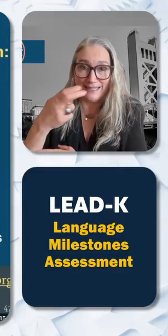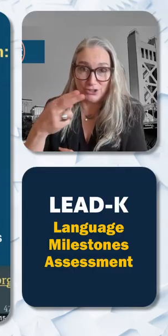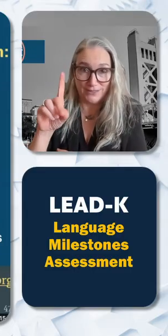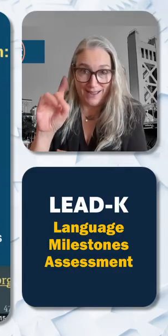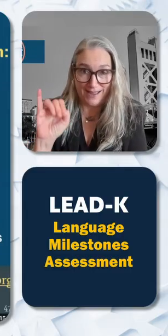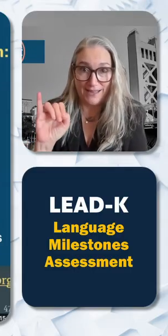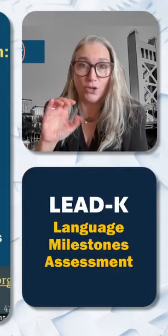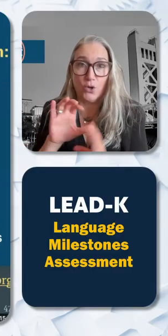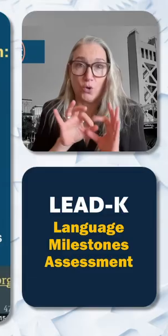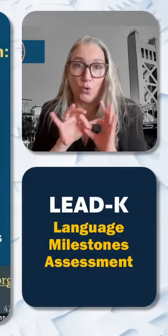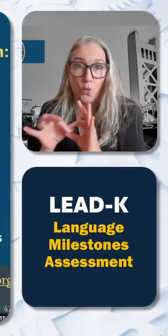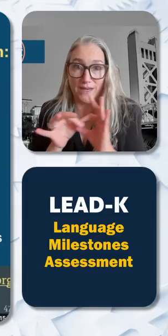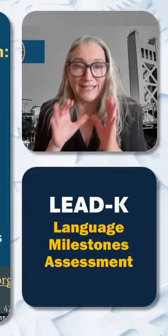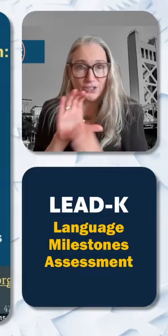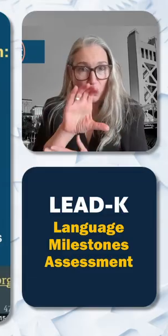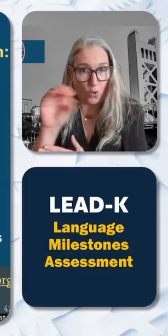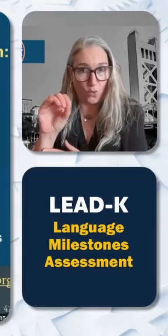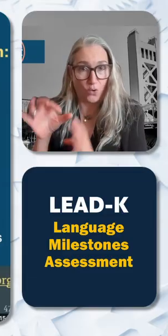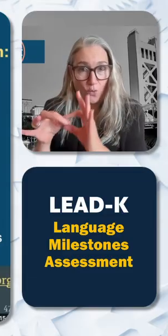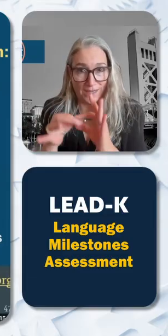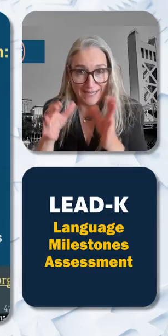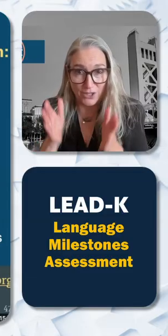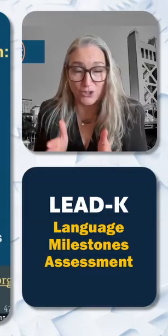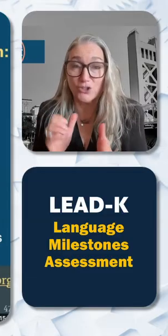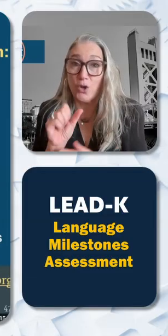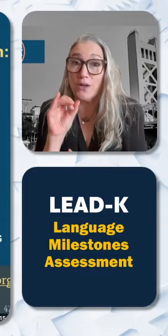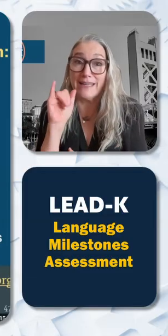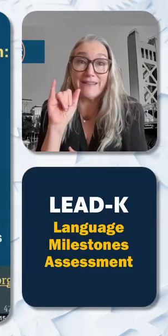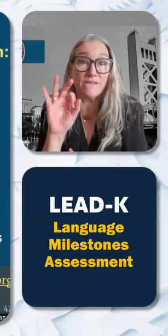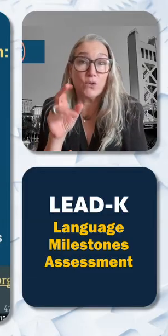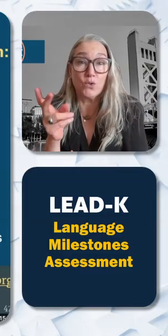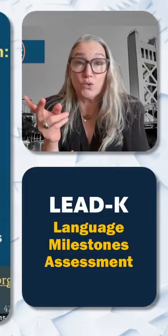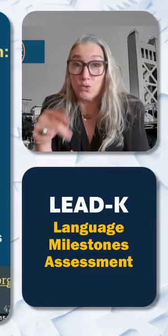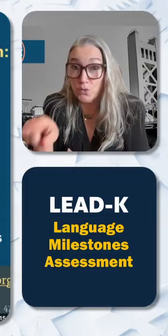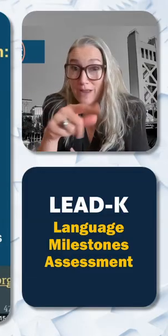Cheryl Bella and myself are the California co-coordinators of